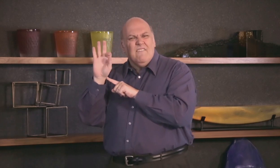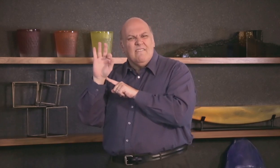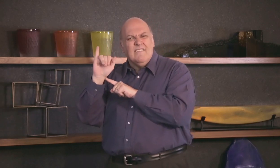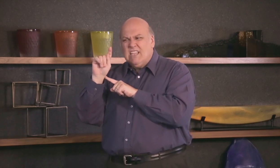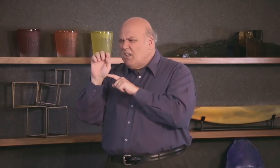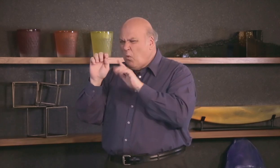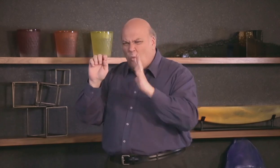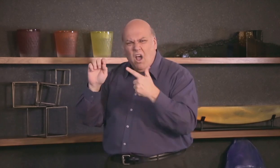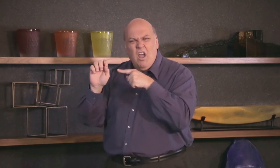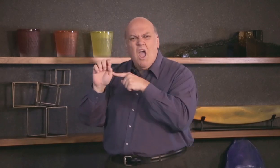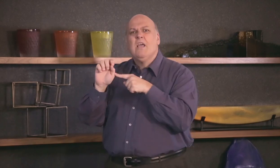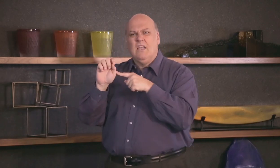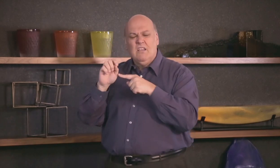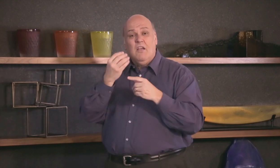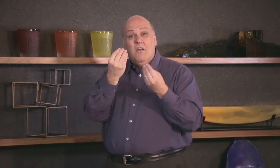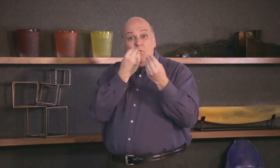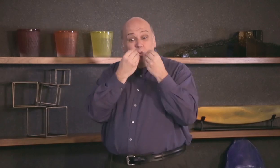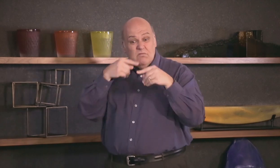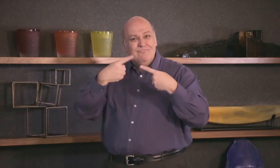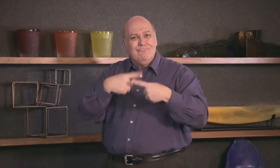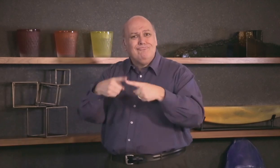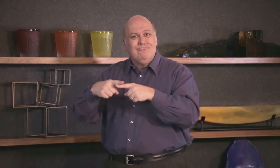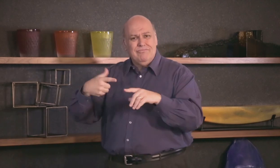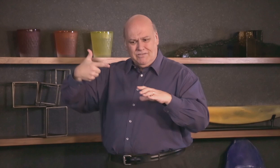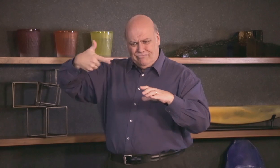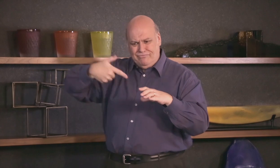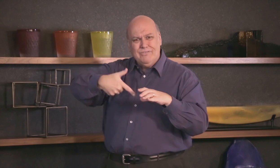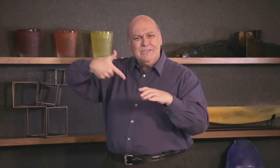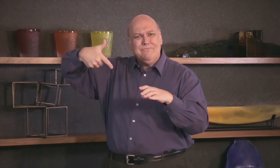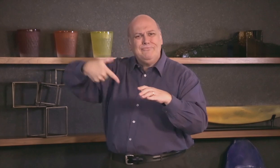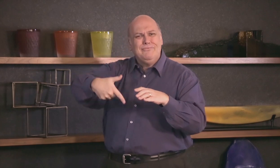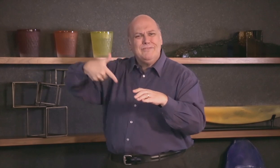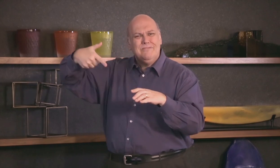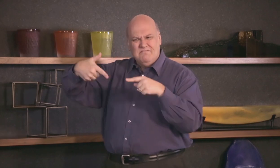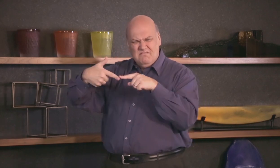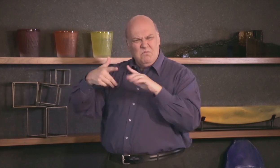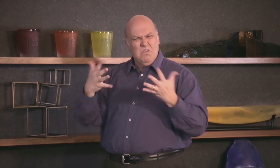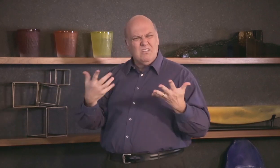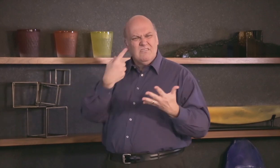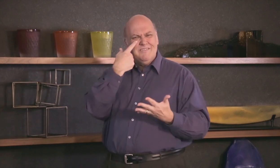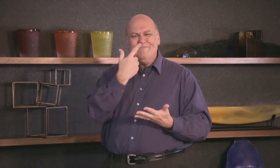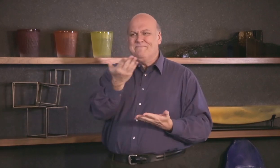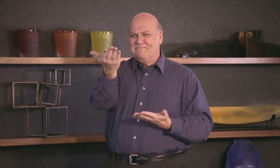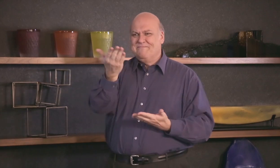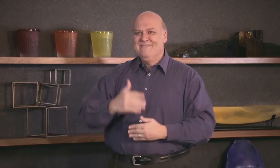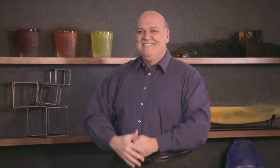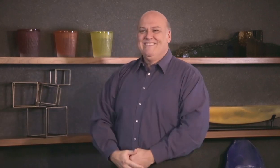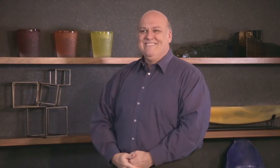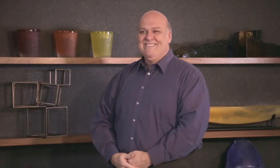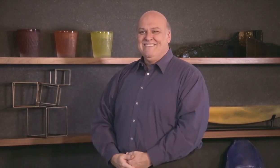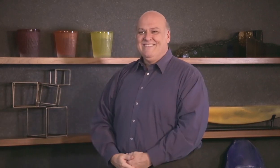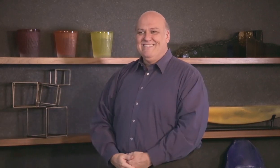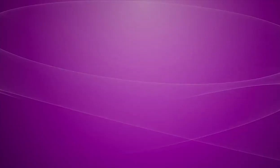Sulfites are injected in the food. Let's find out more on this.